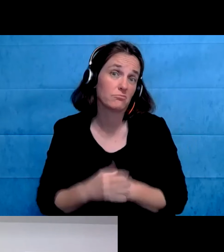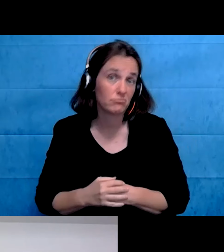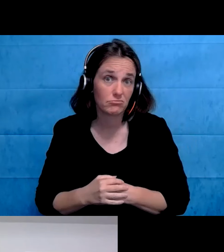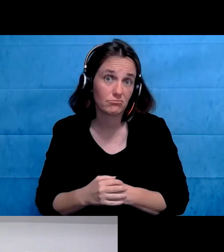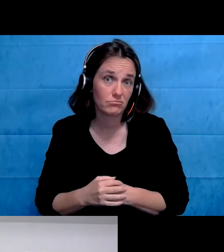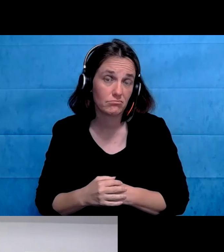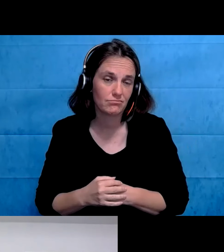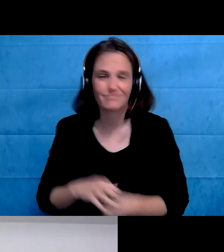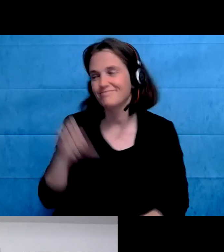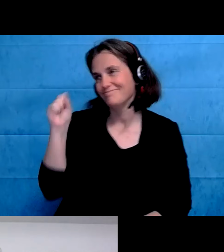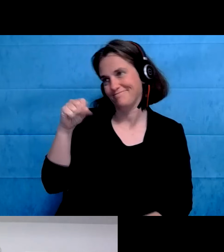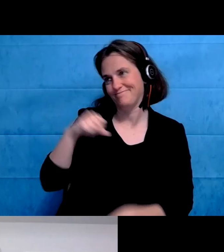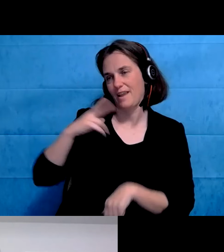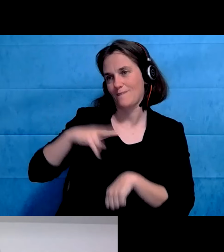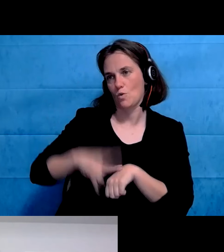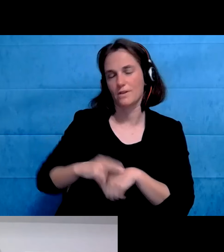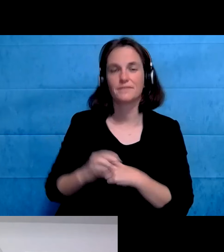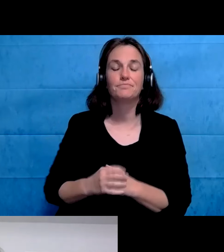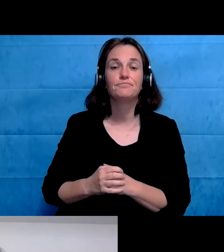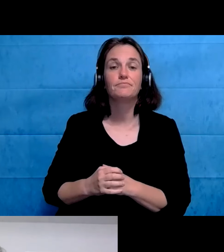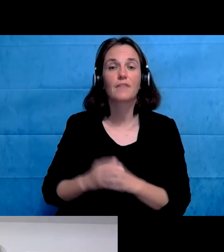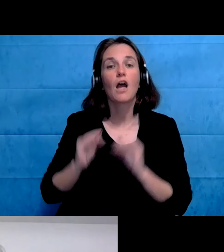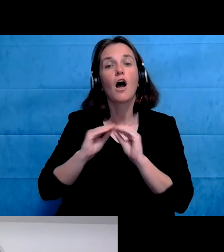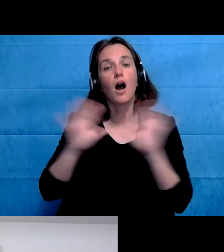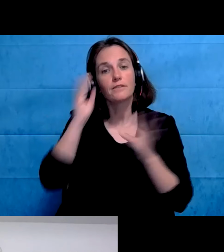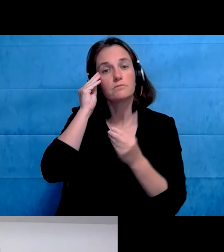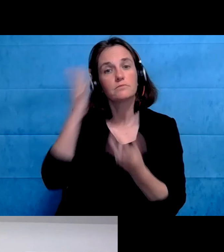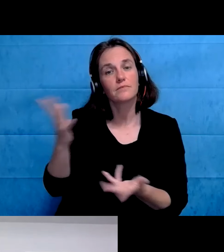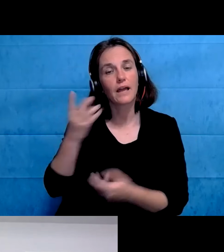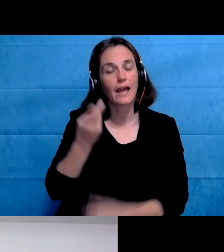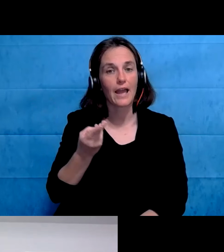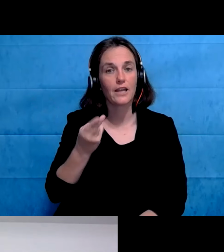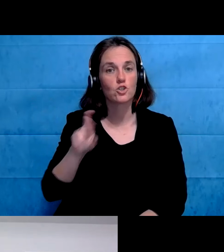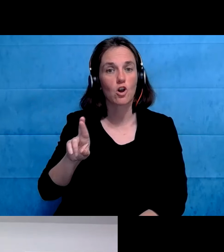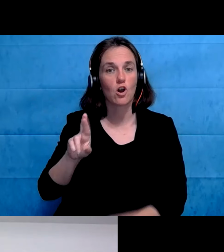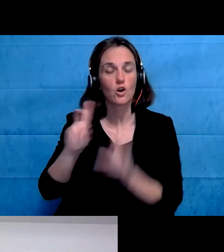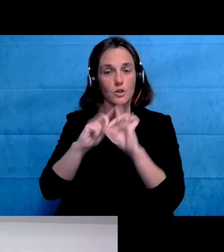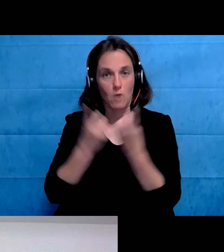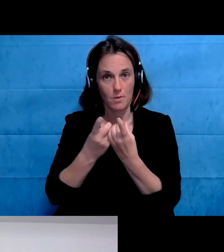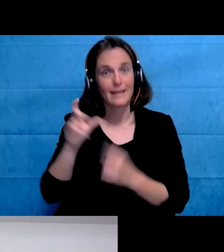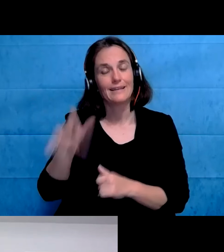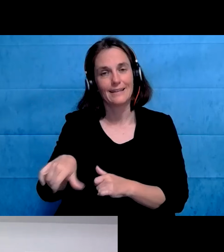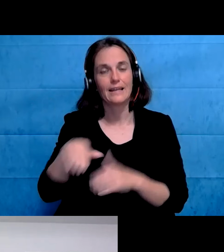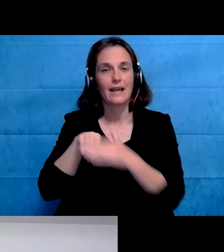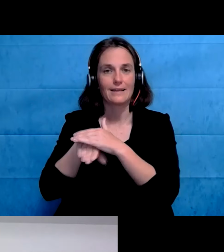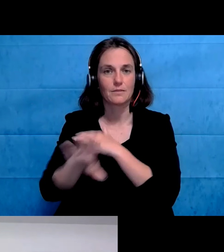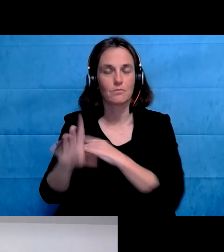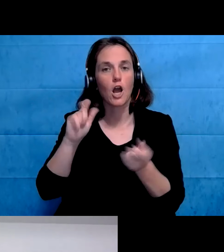Yeah, of course. So obviously notifying your HR department that you need accessibility accommodation is step one,